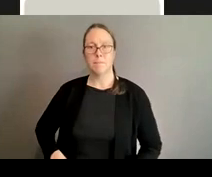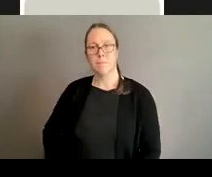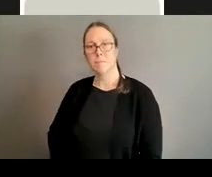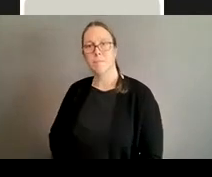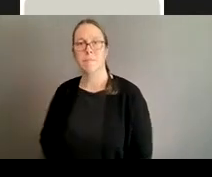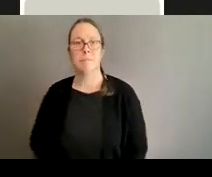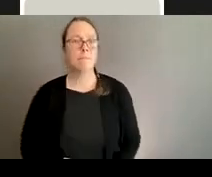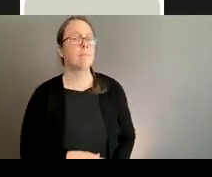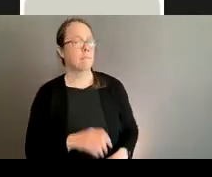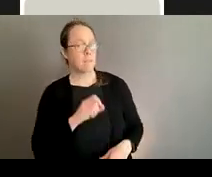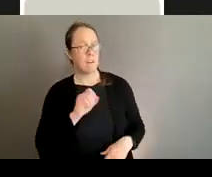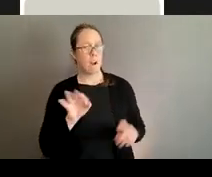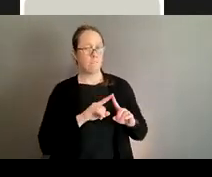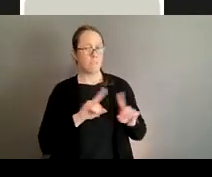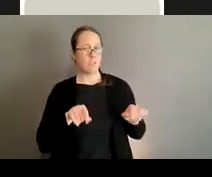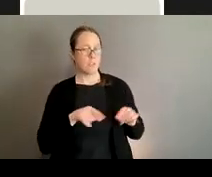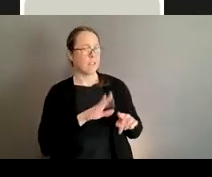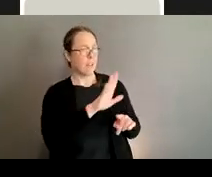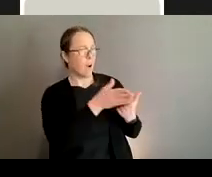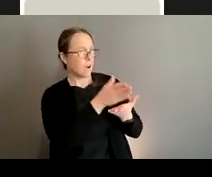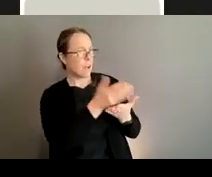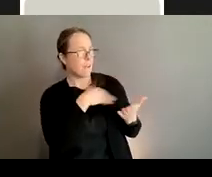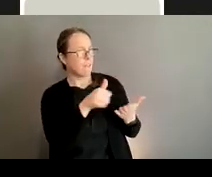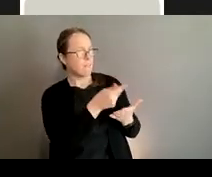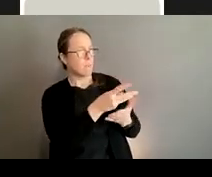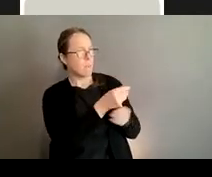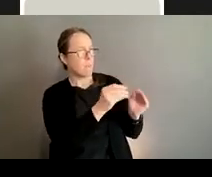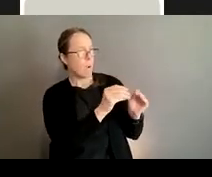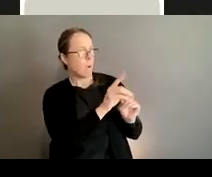Okay we have a couple more questions. Someone asked, "many potential LEAD attendees